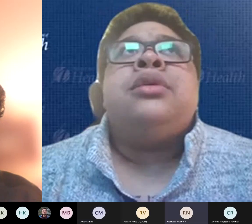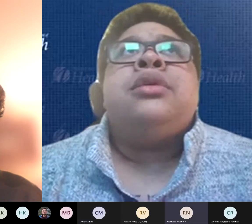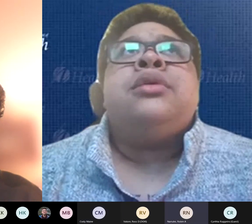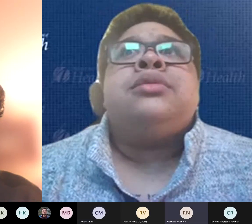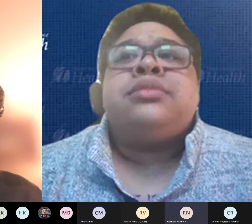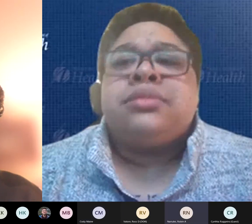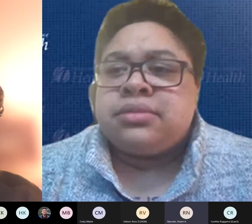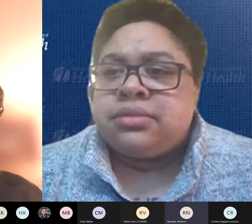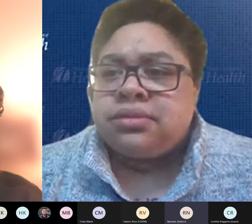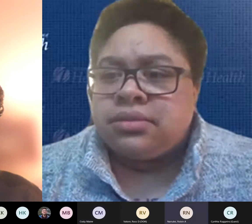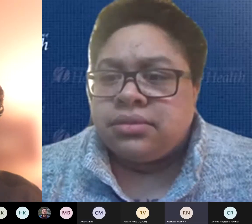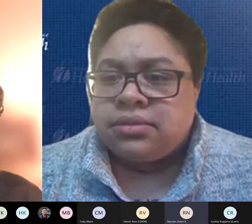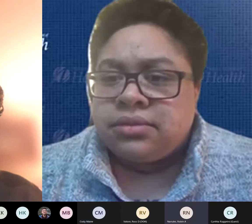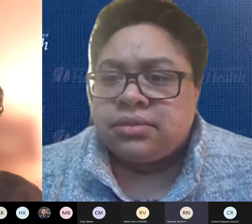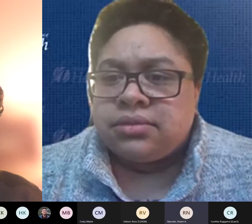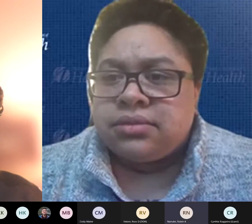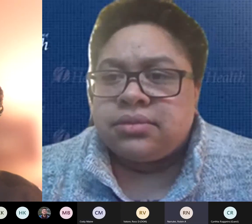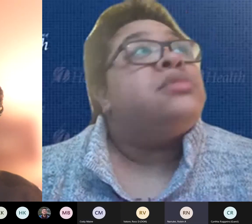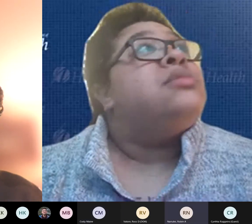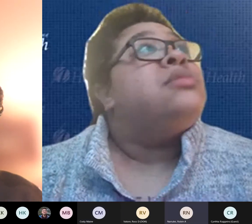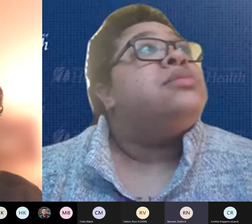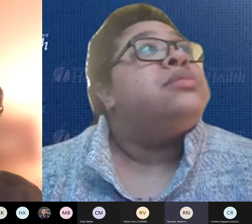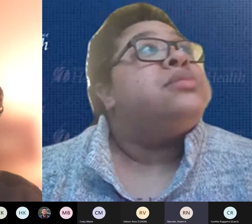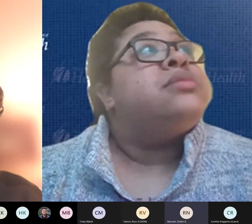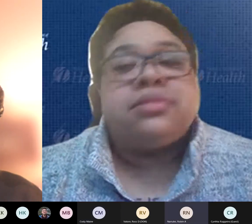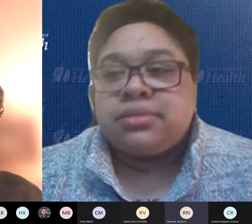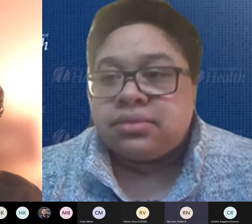I'm just really concerned about it being watered down.